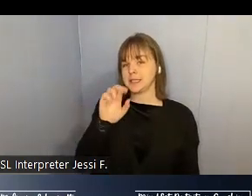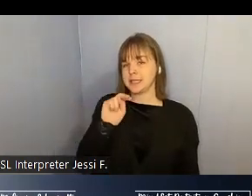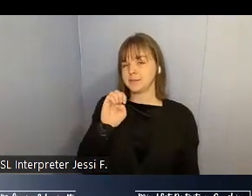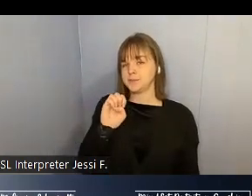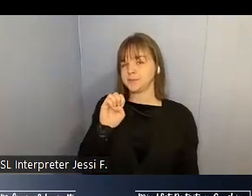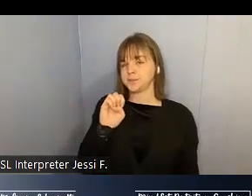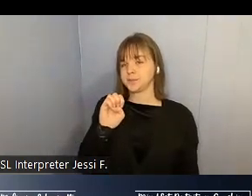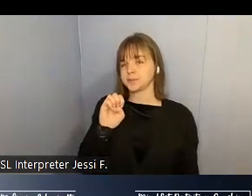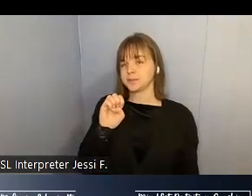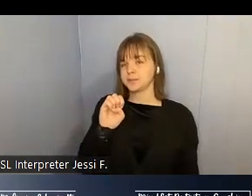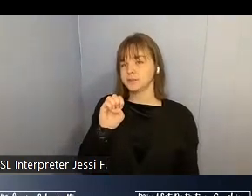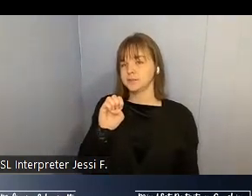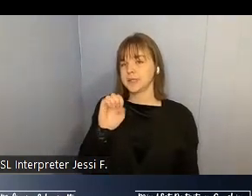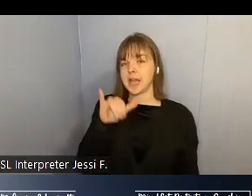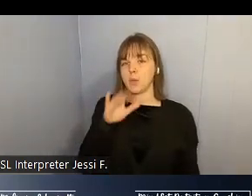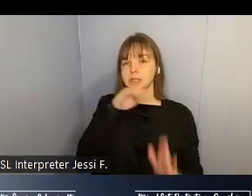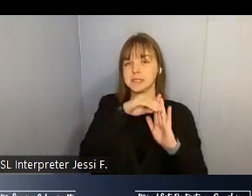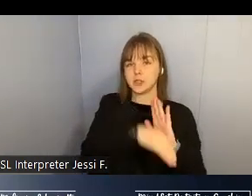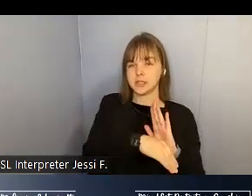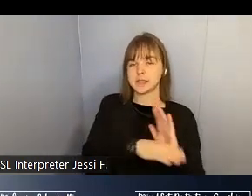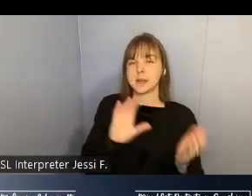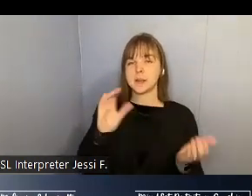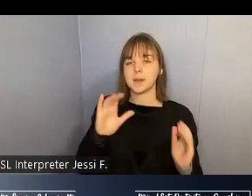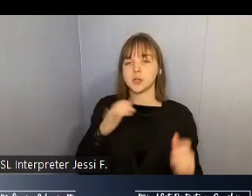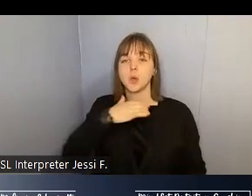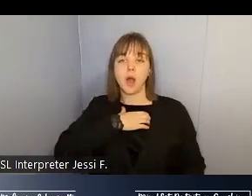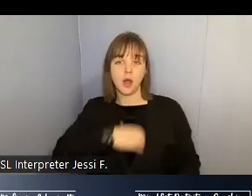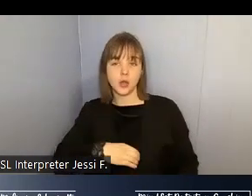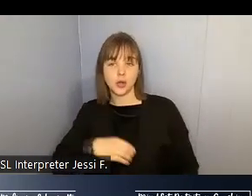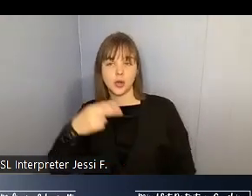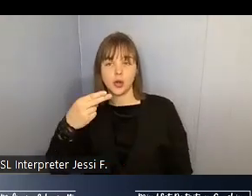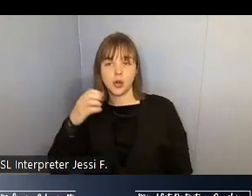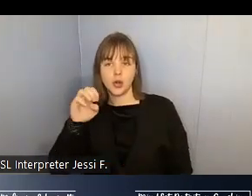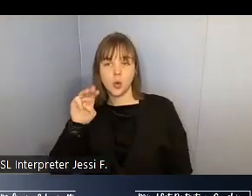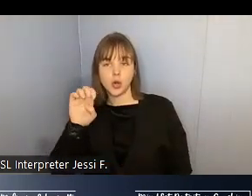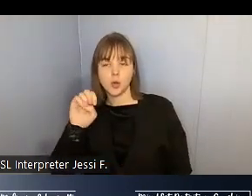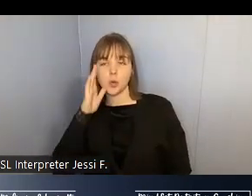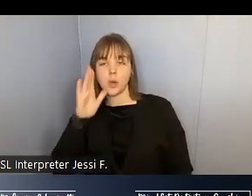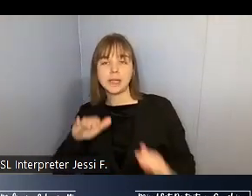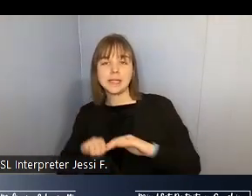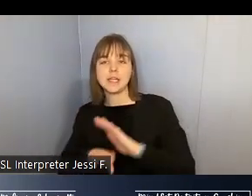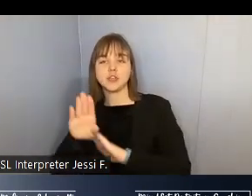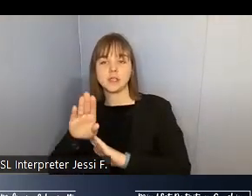the fullness hormone starts to decrease while the hunger hormone starts to increase. So instead of staying mostly consistent